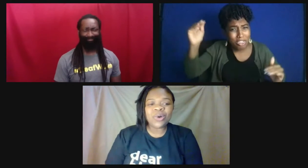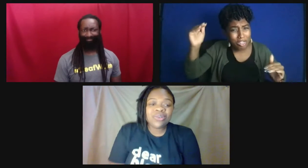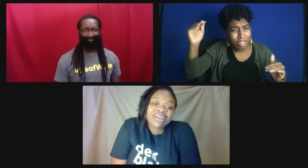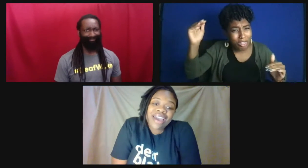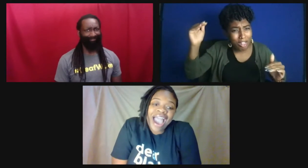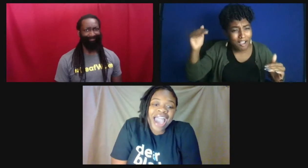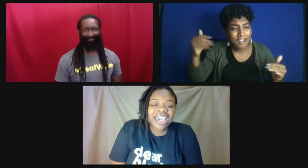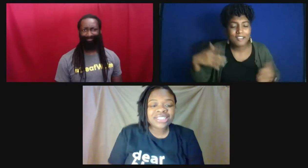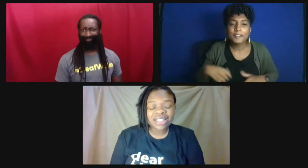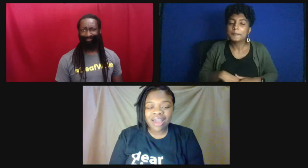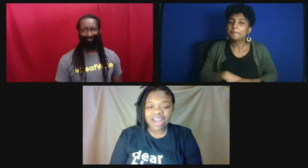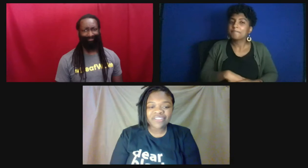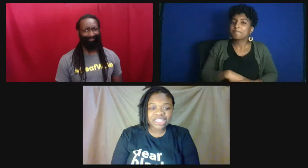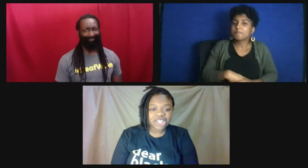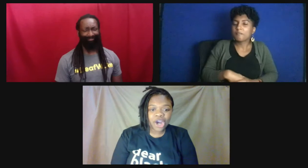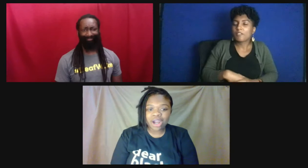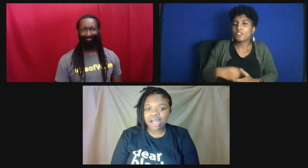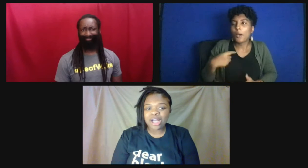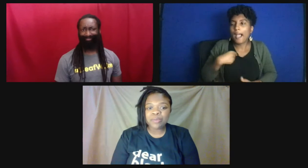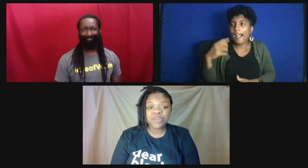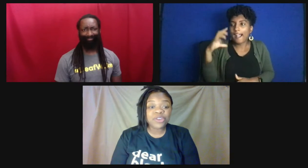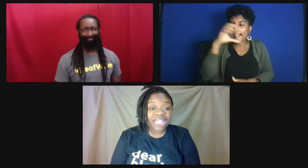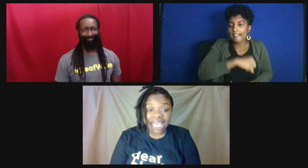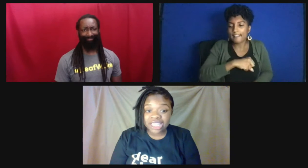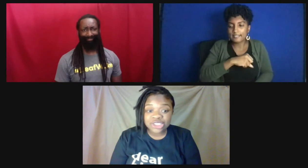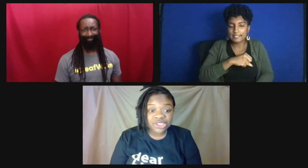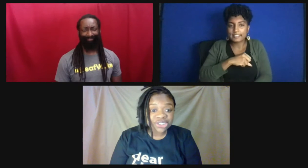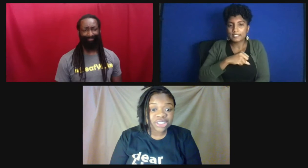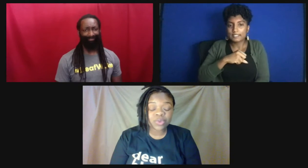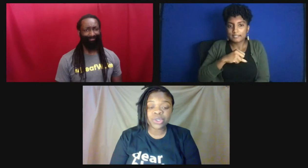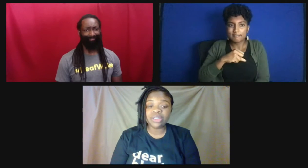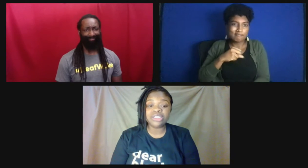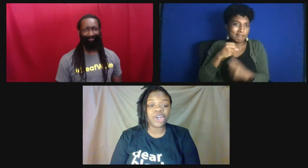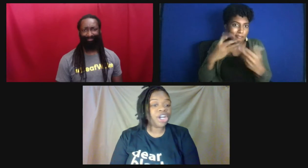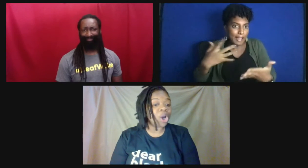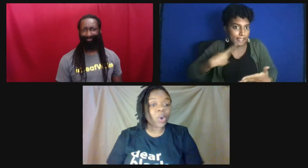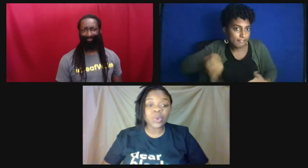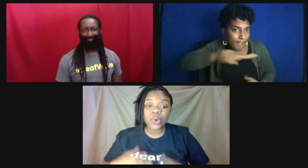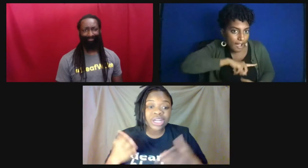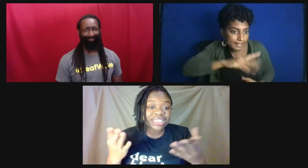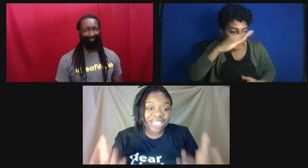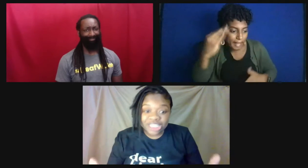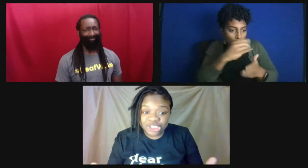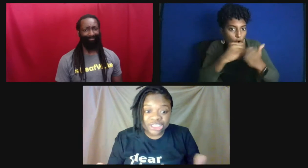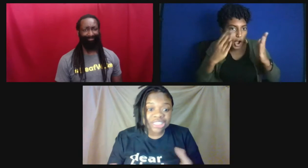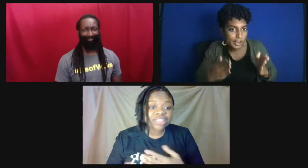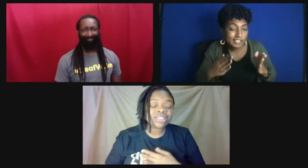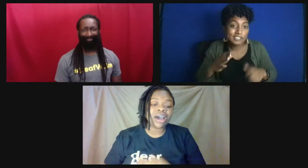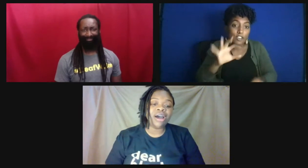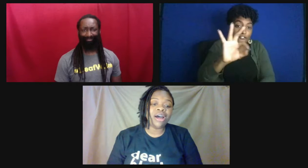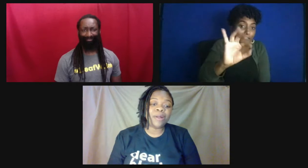So I guess a lot of us are freelancers we're starting our own organizations